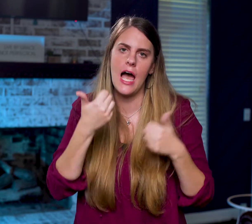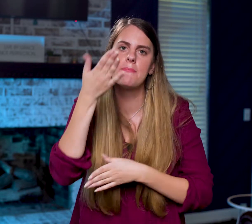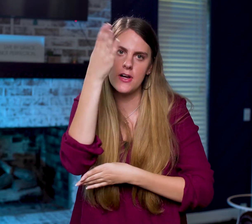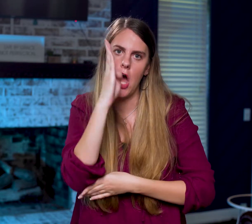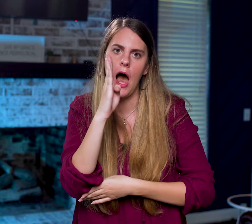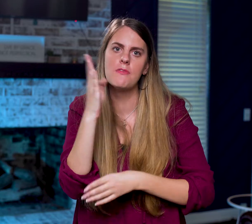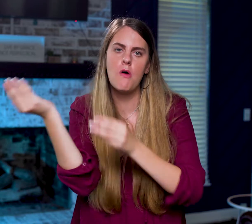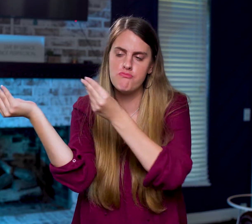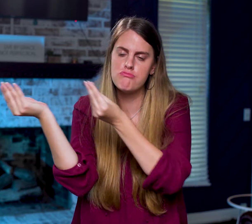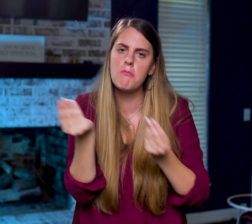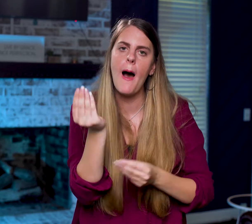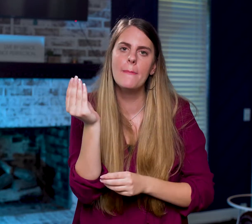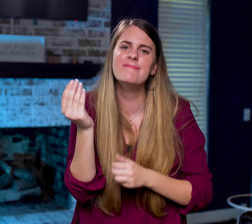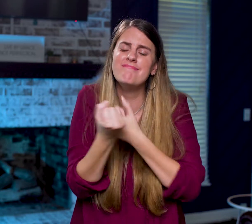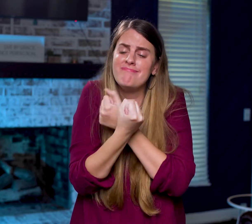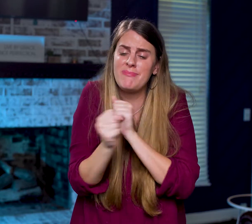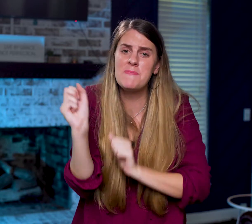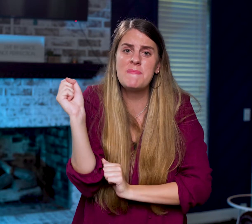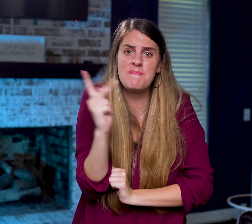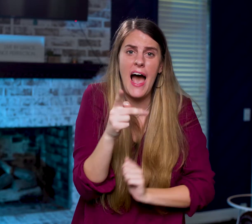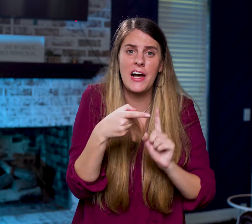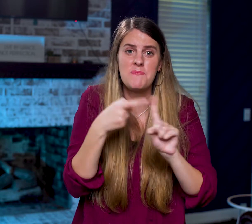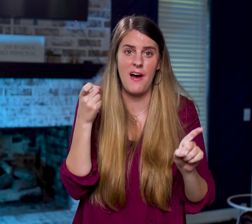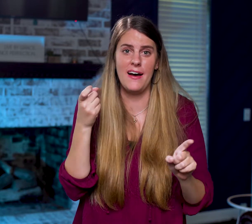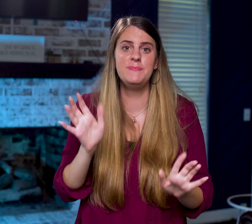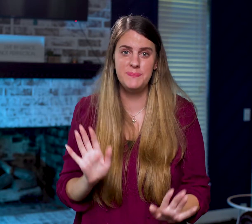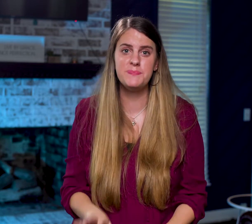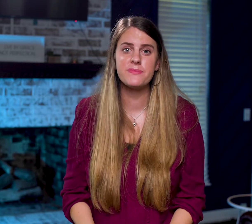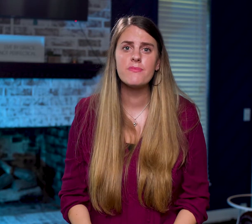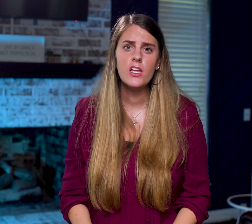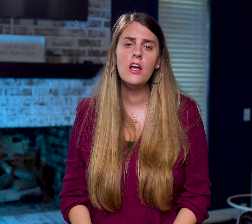God brought safely back from war,